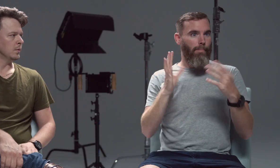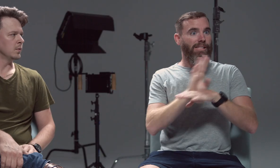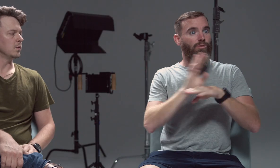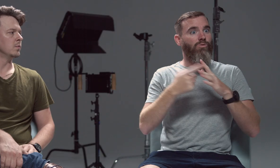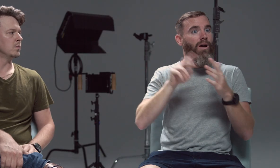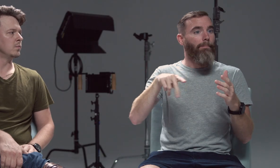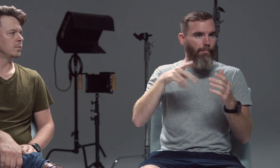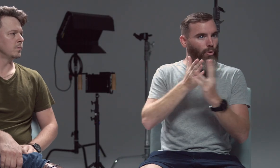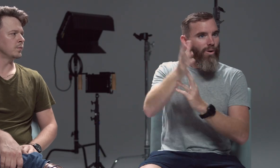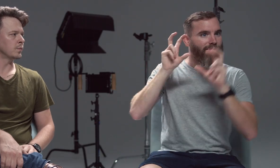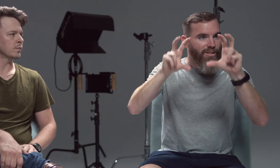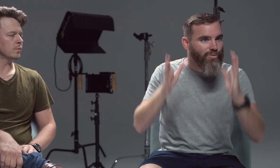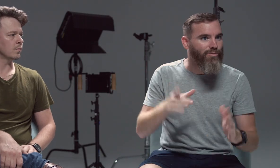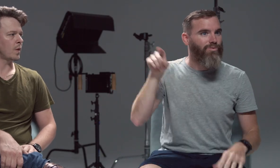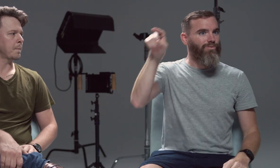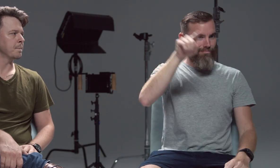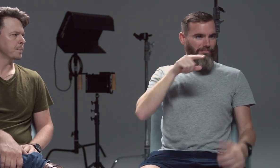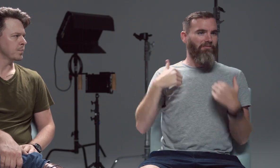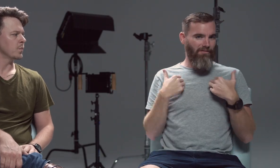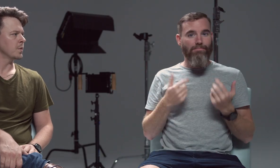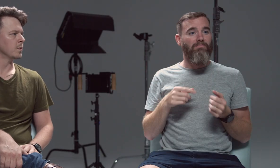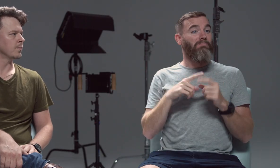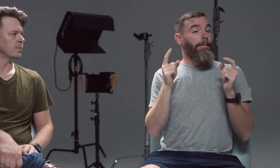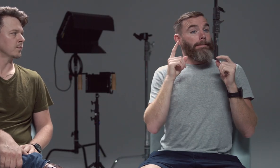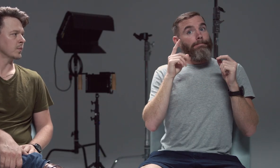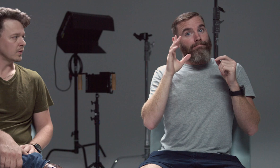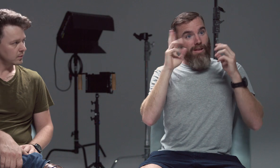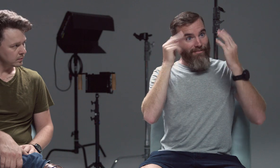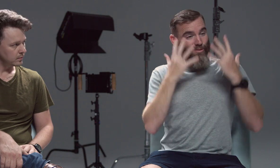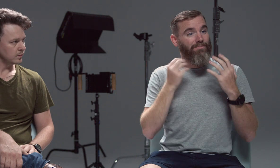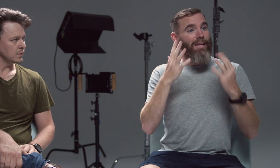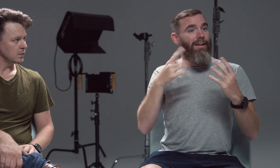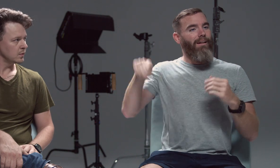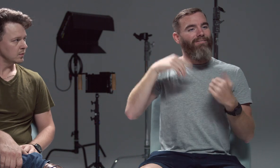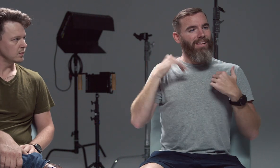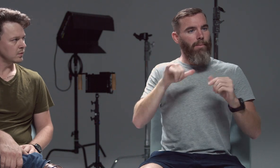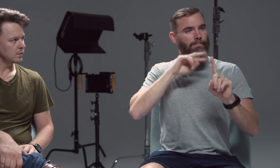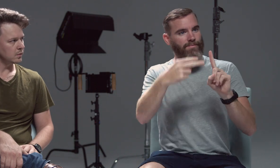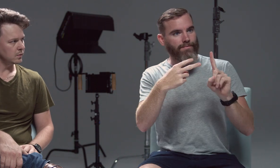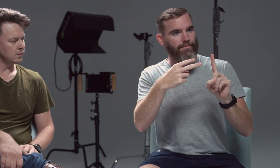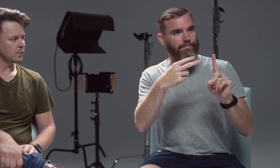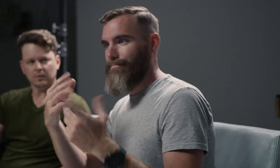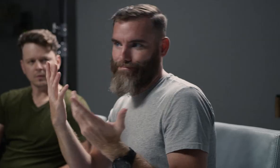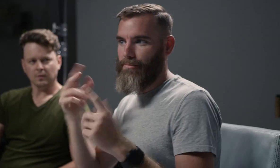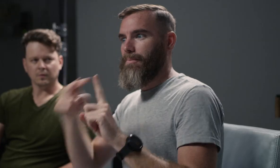Many businesses start up with support from investors, but unfortunately, many investors have a wary